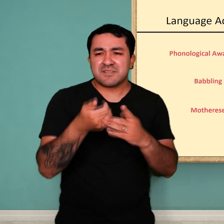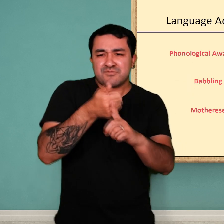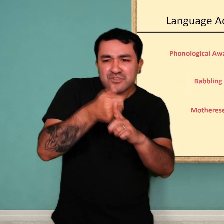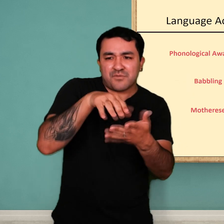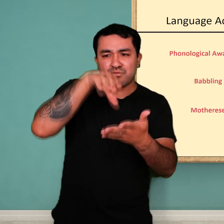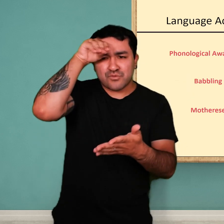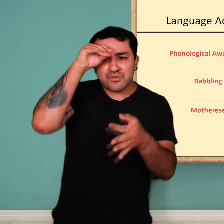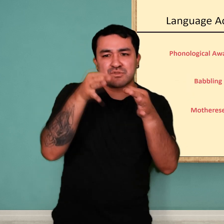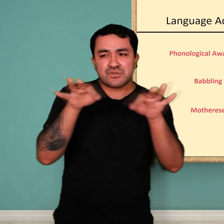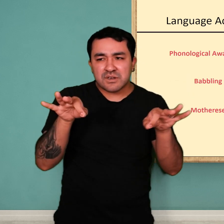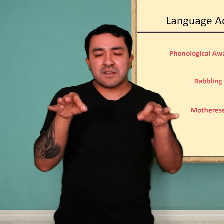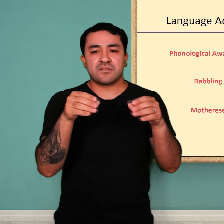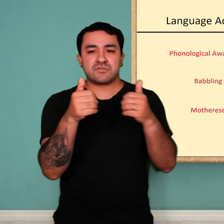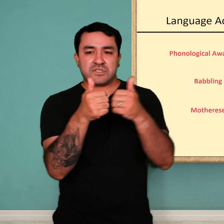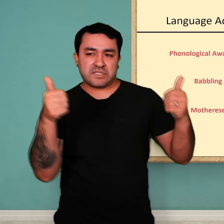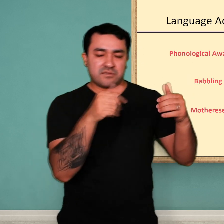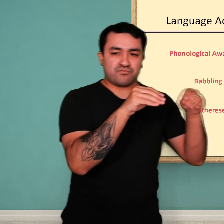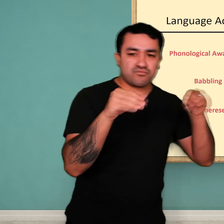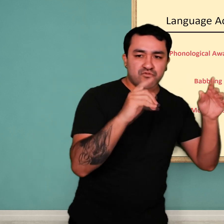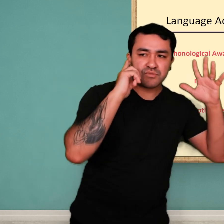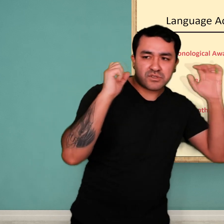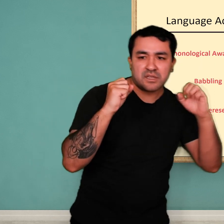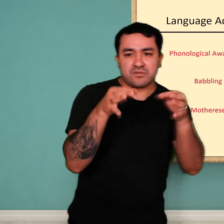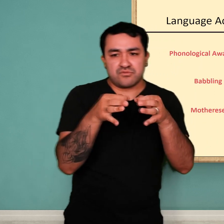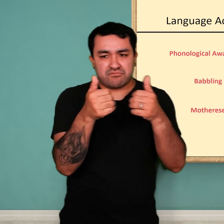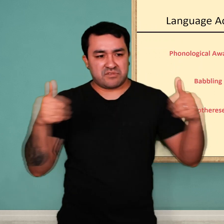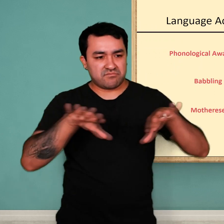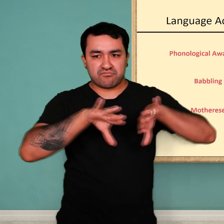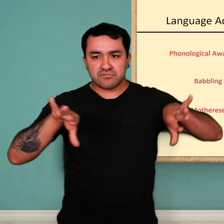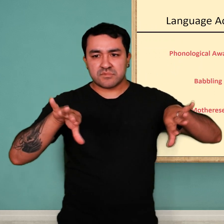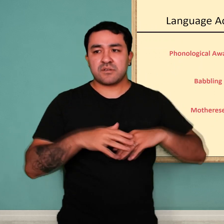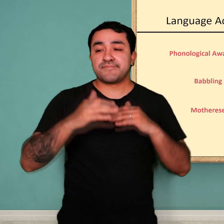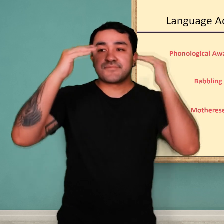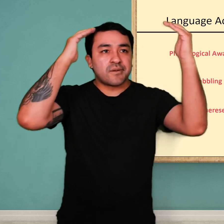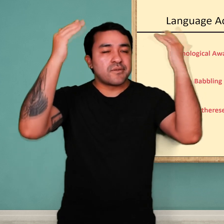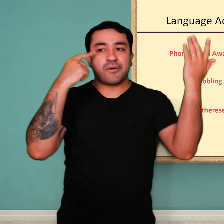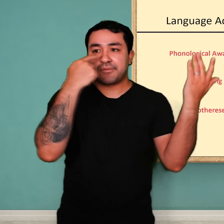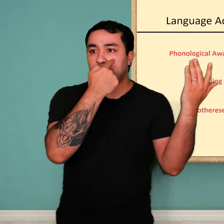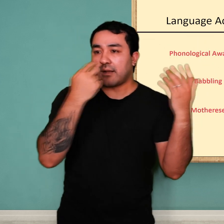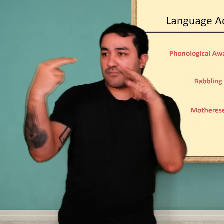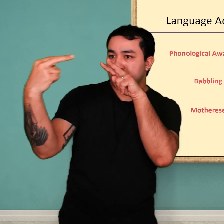Babies learn how to separate language from natural sounds and movements. They will use